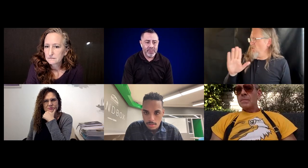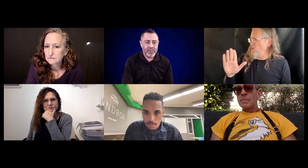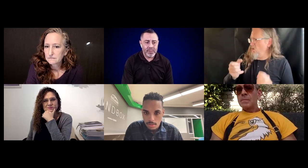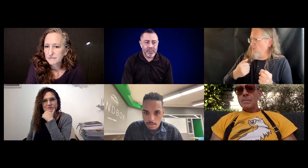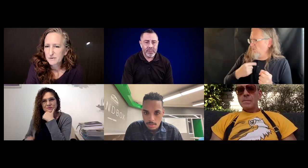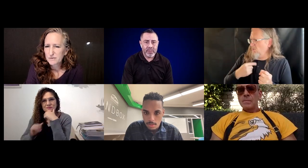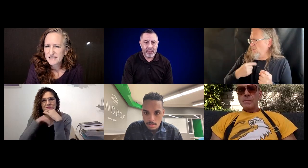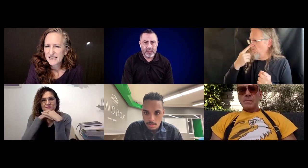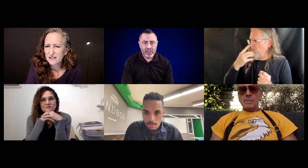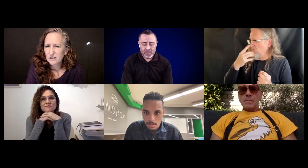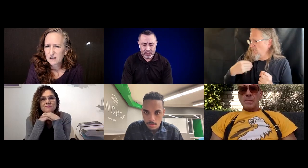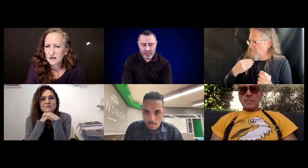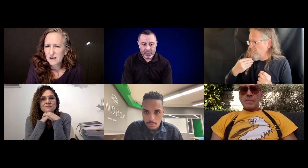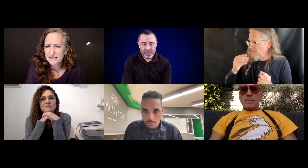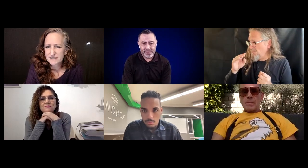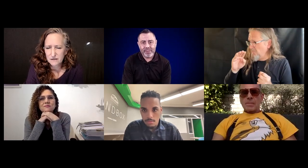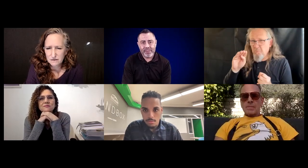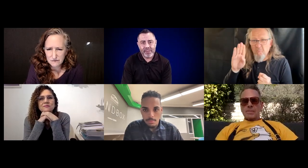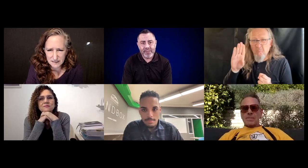People will say your car has a nose, and it's you know you have boogers coming out of your car?